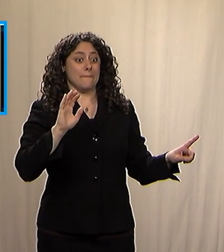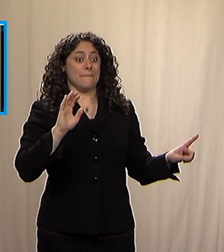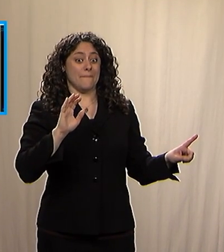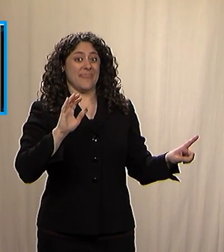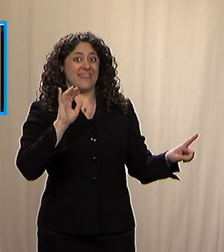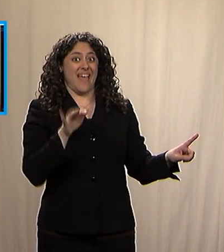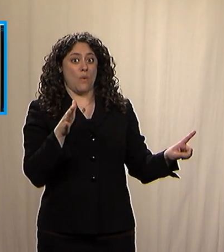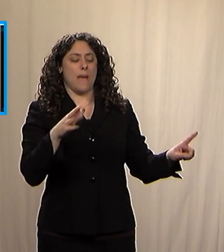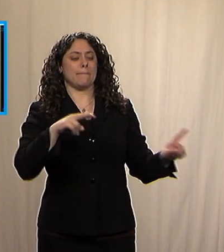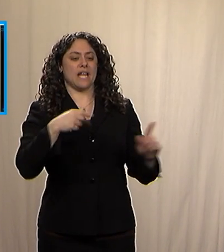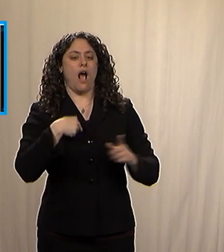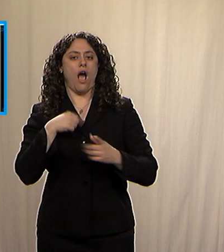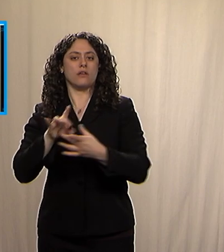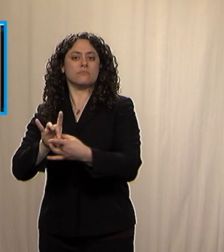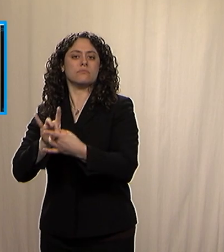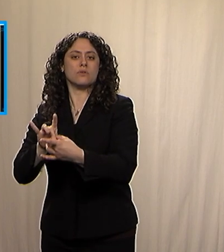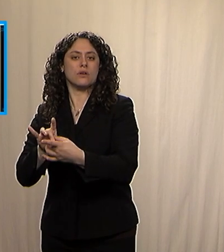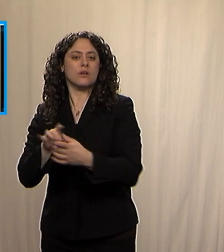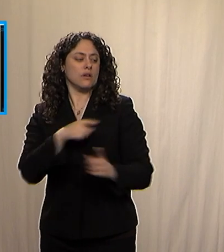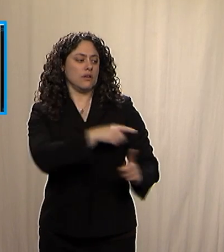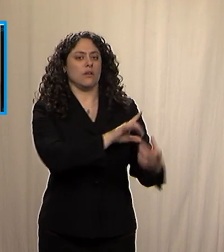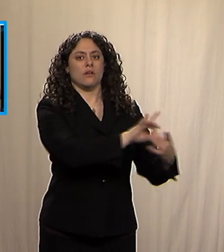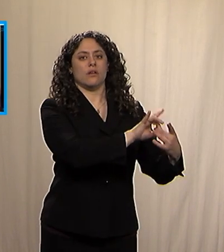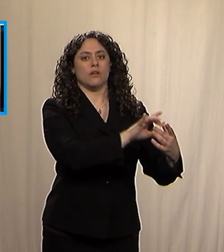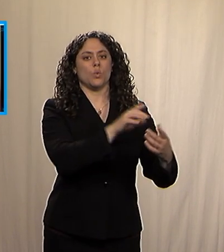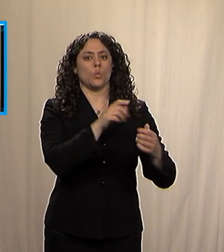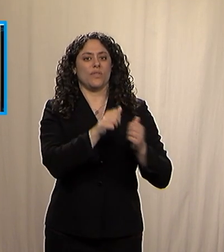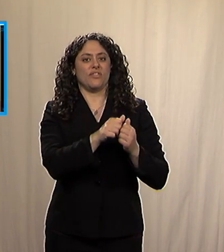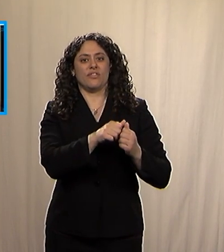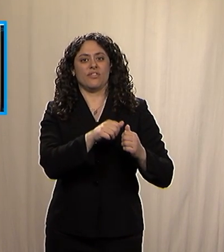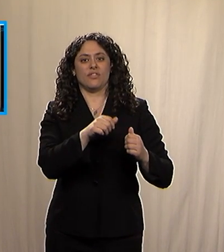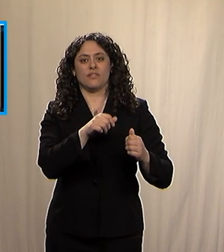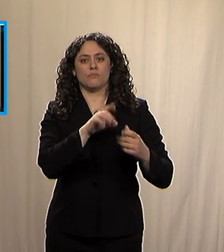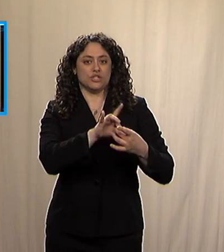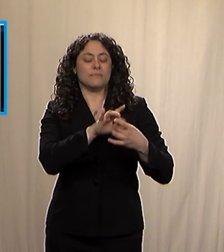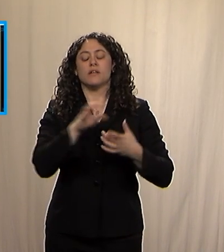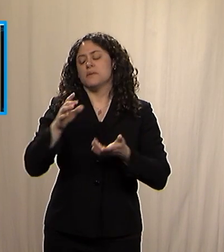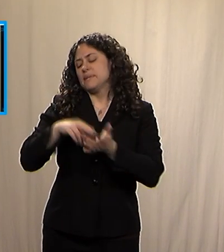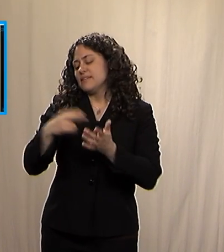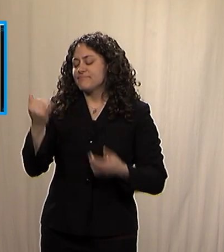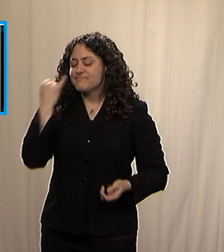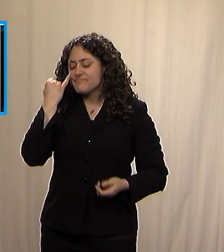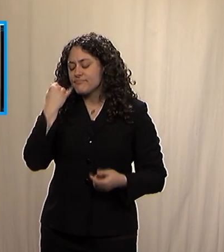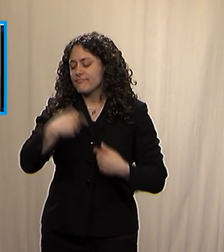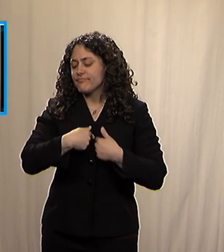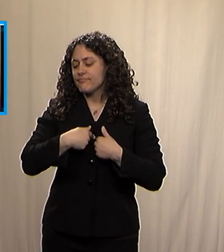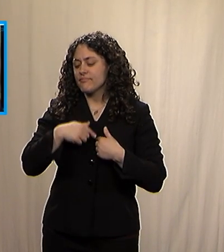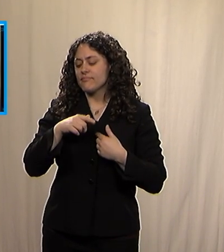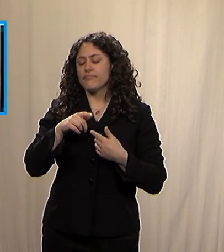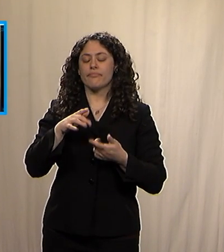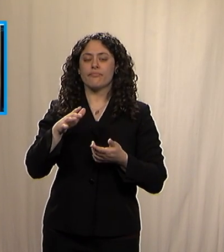If I'm mostly doing the interpreting from ASL to English, let's say for example,